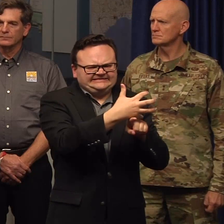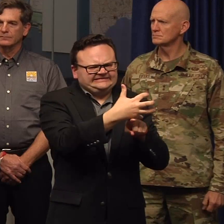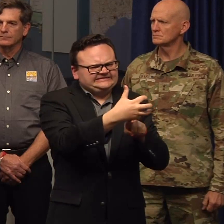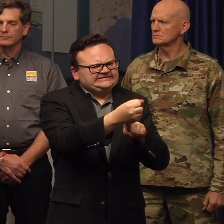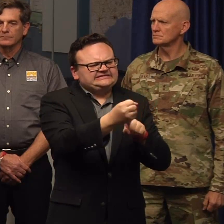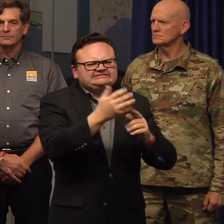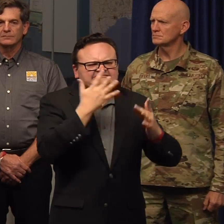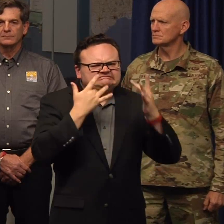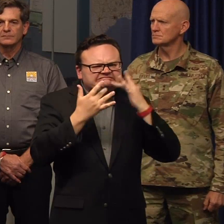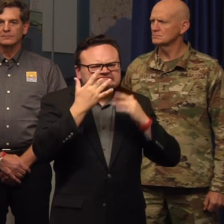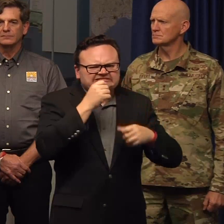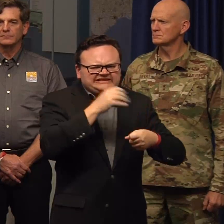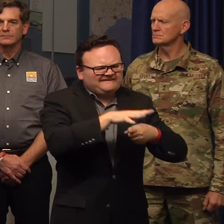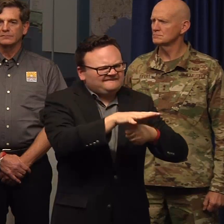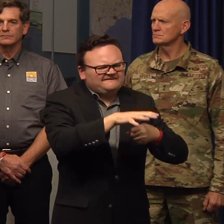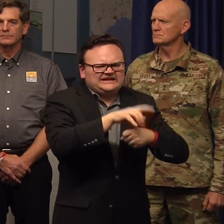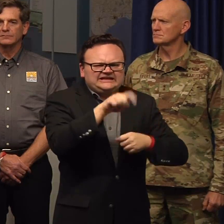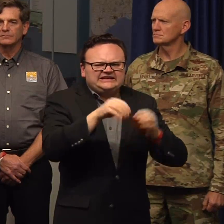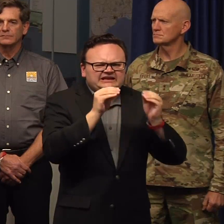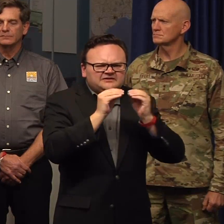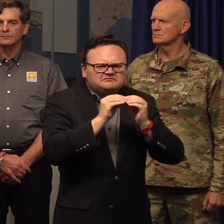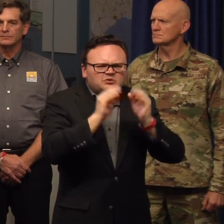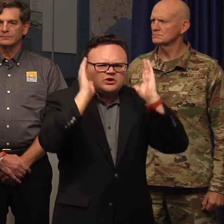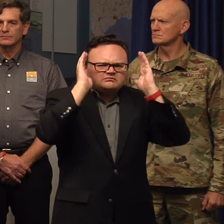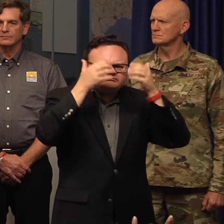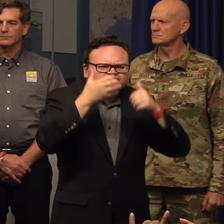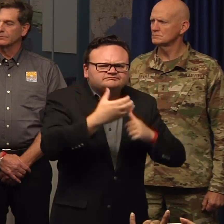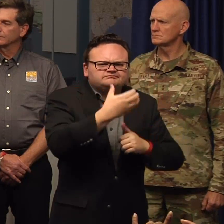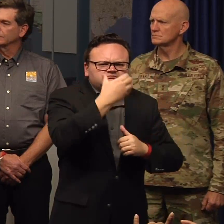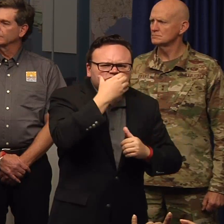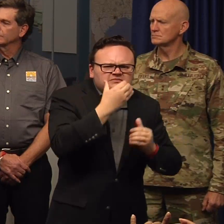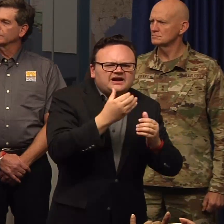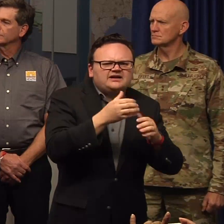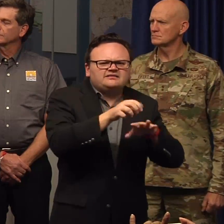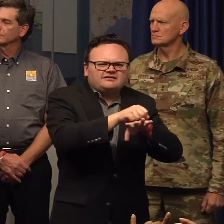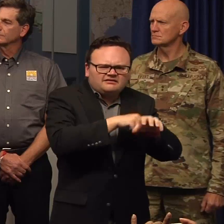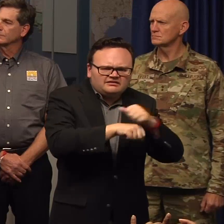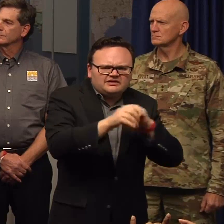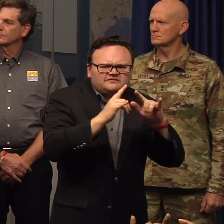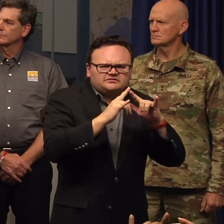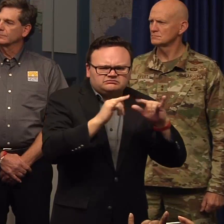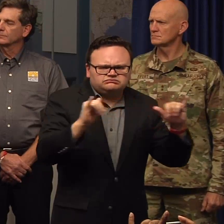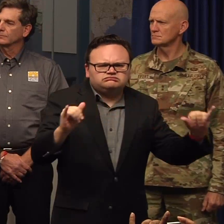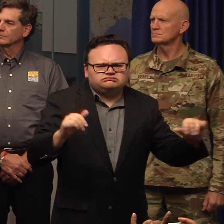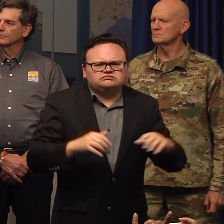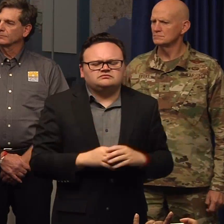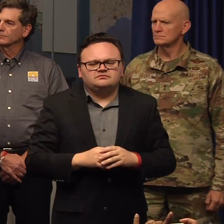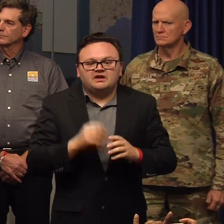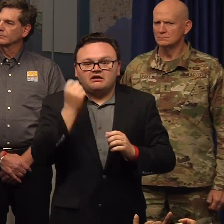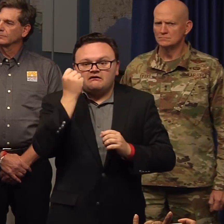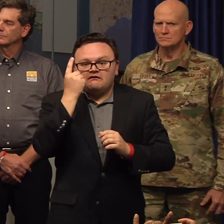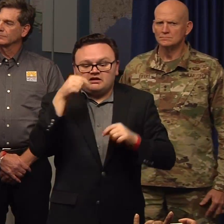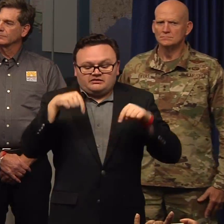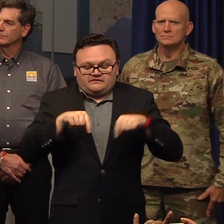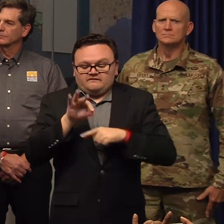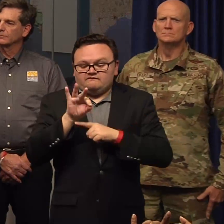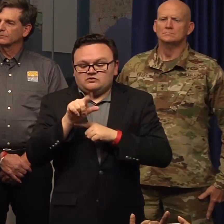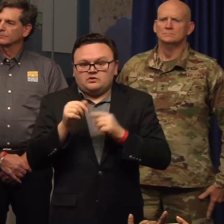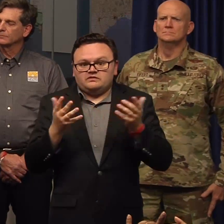REUSABLE. YOU THINK YOU'VE GOT TO USE A NEW ONE EVERY TIME SO THAT